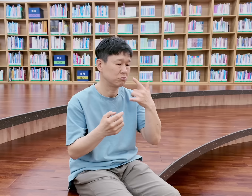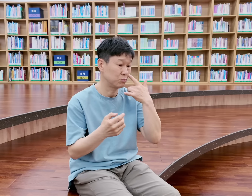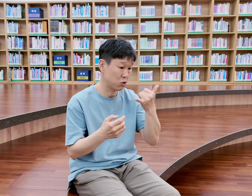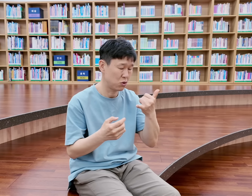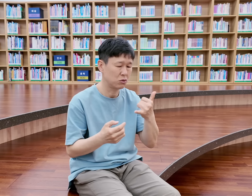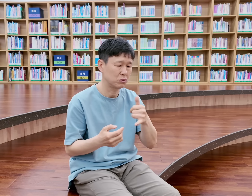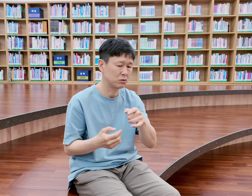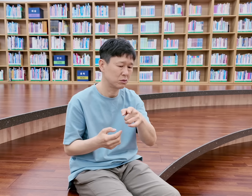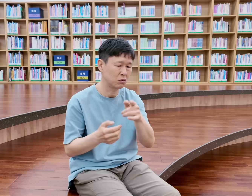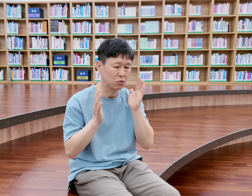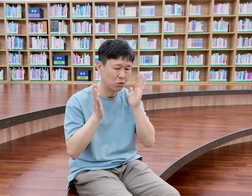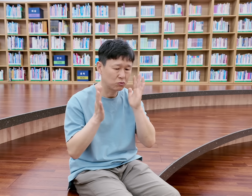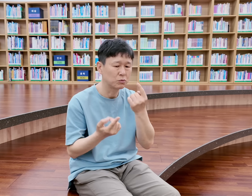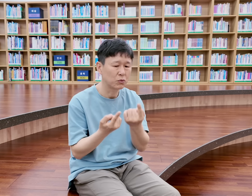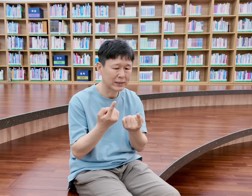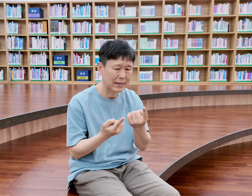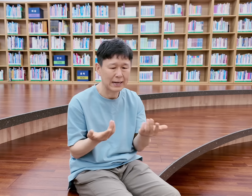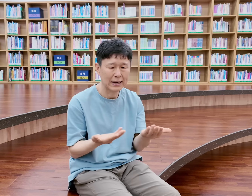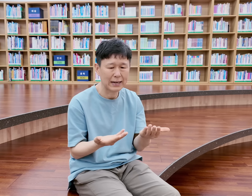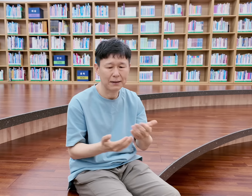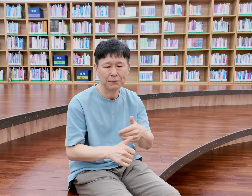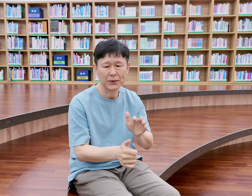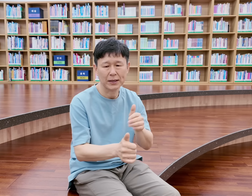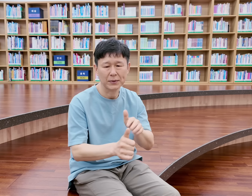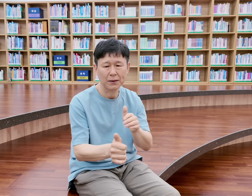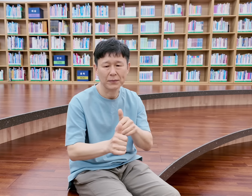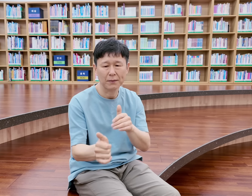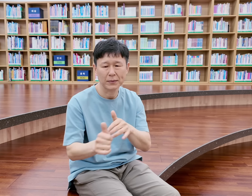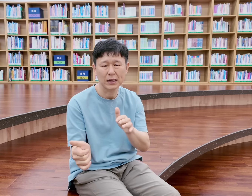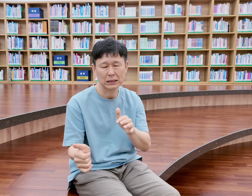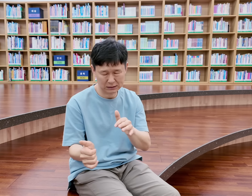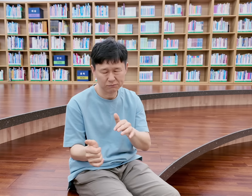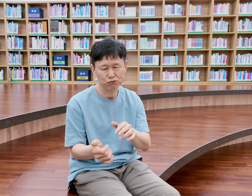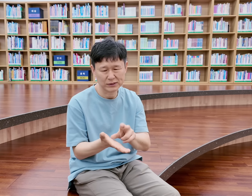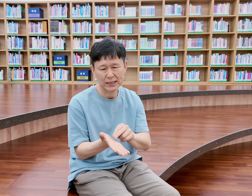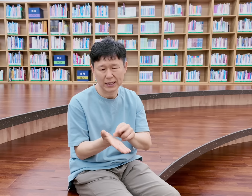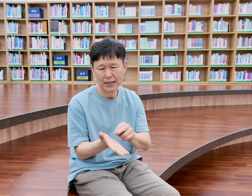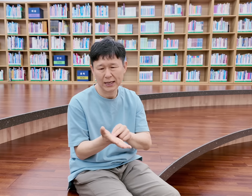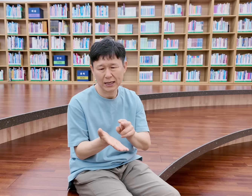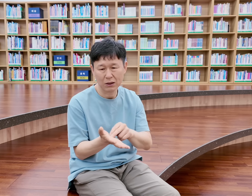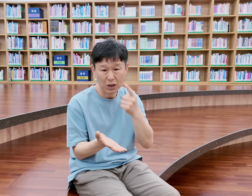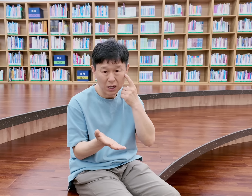The problem is that parents tend to prioritize work over studies.